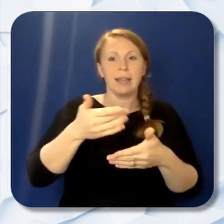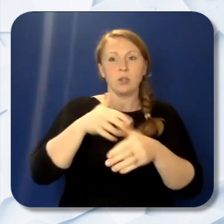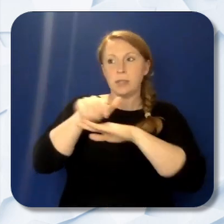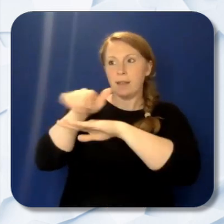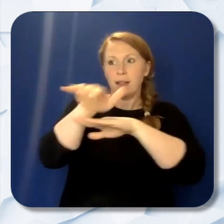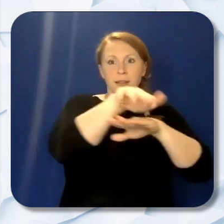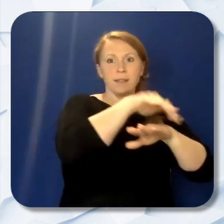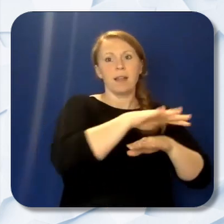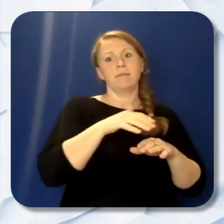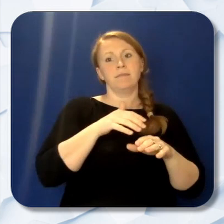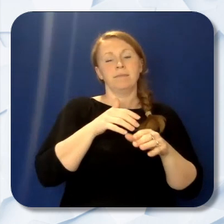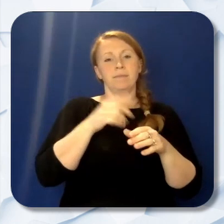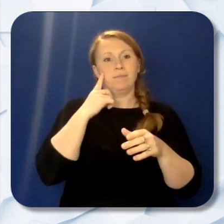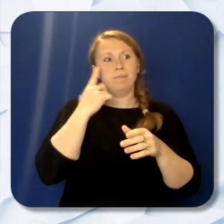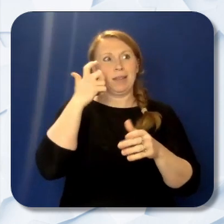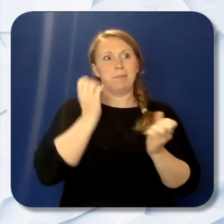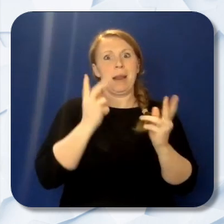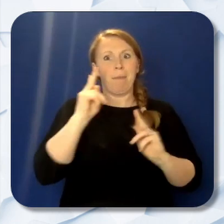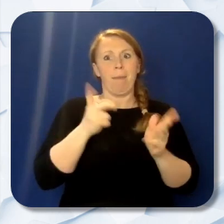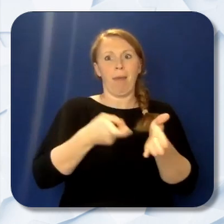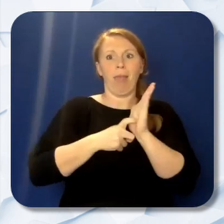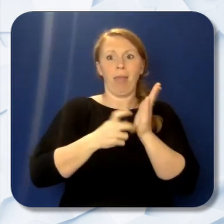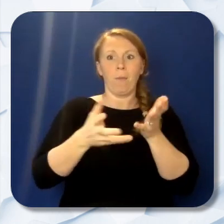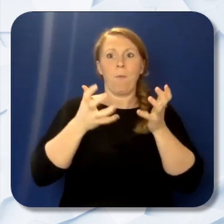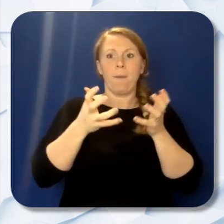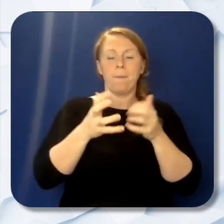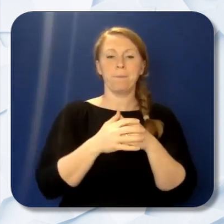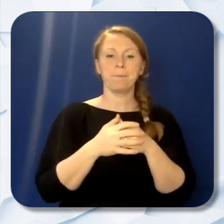Um! As we just mentioned. There are other avenues to receive Naloxone um. Schools are